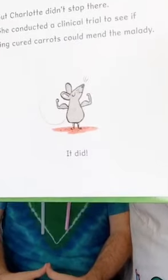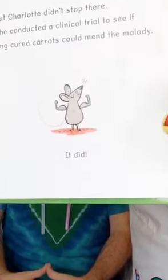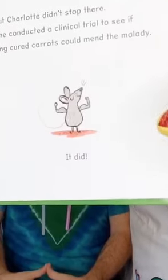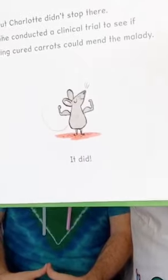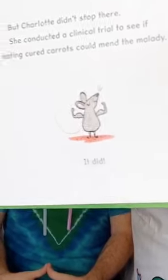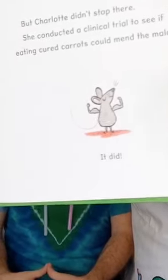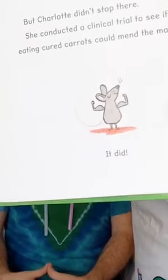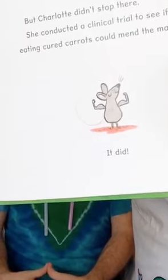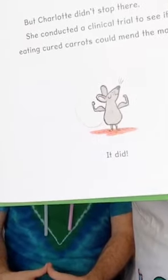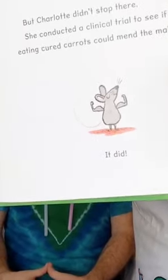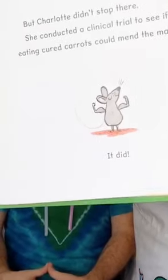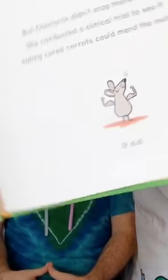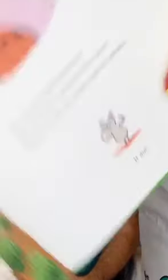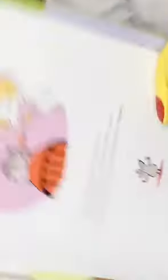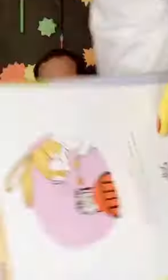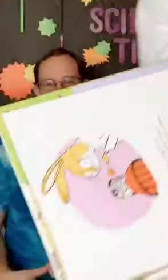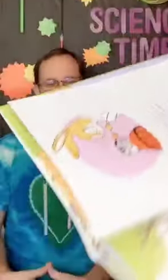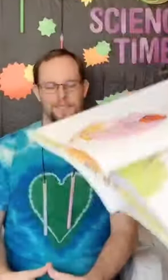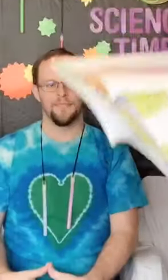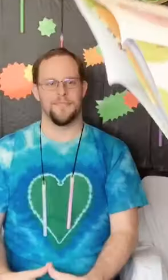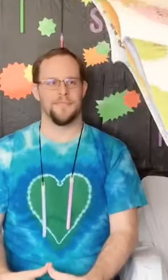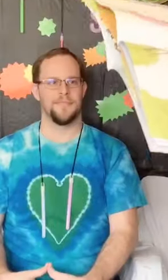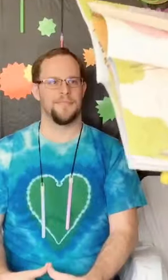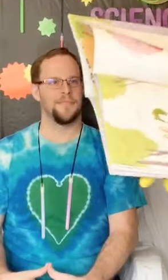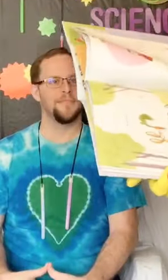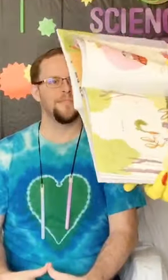And then they get better!